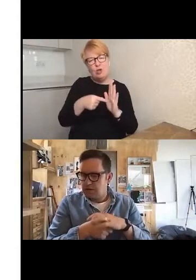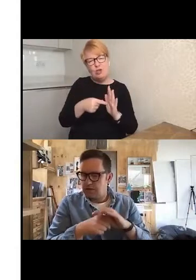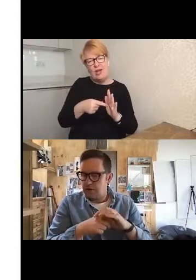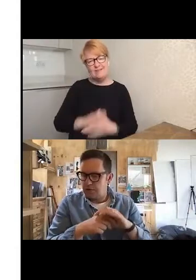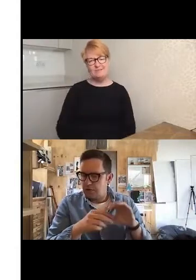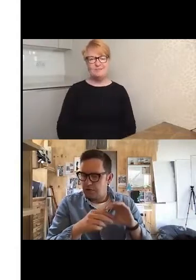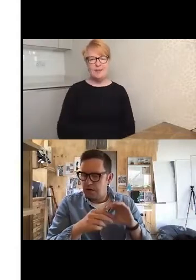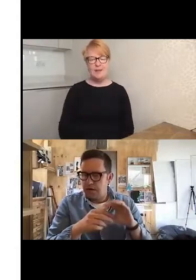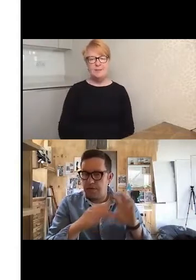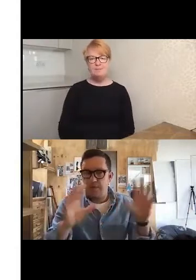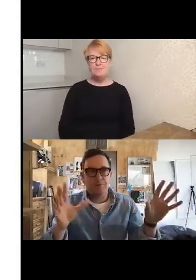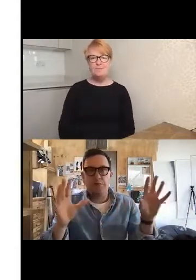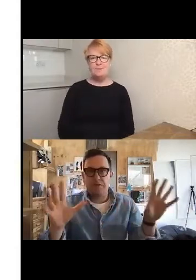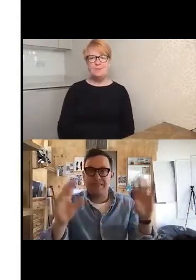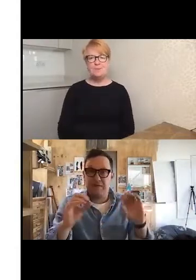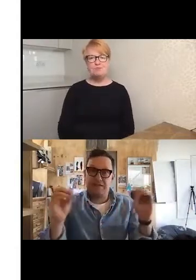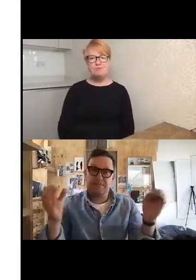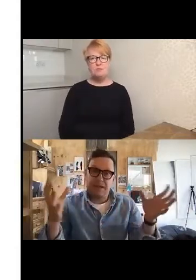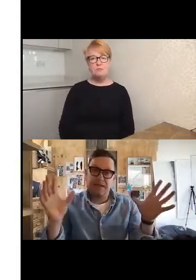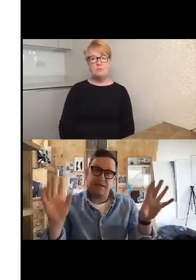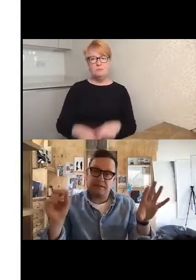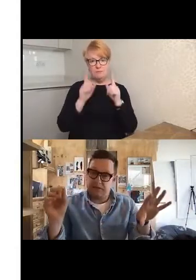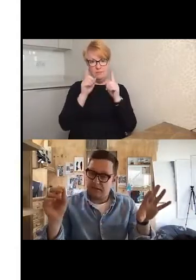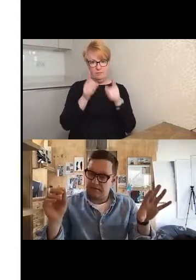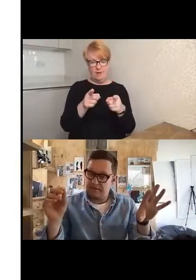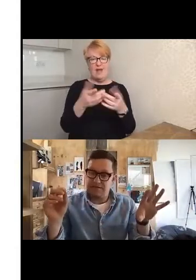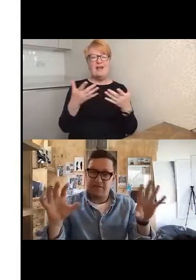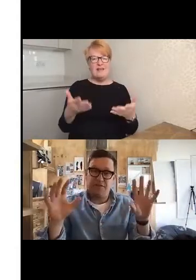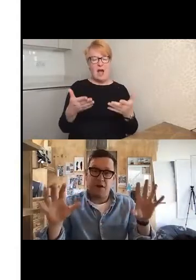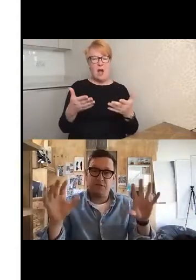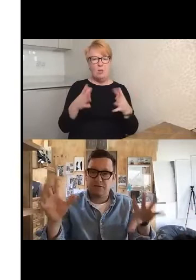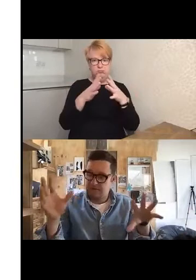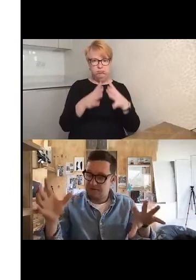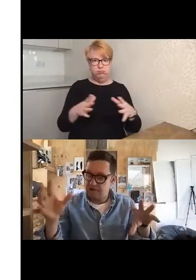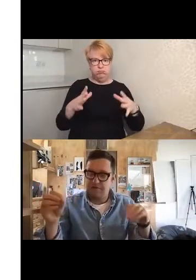So, this project is now expanded so that it's like five or six sites,